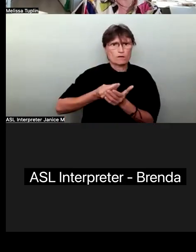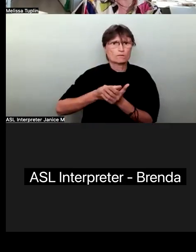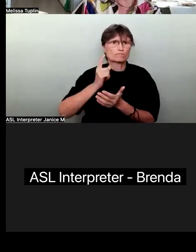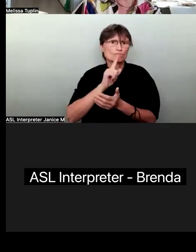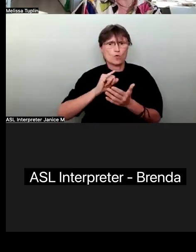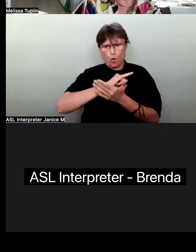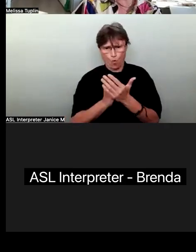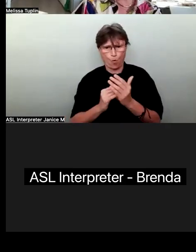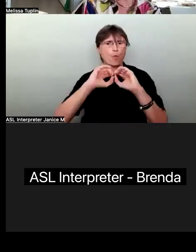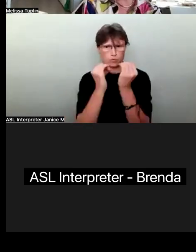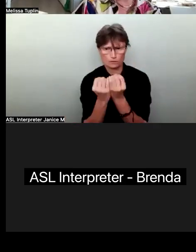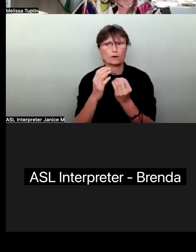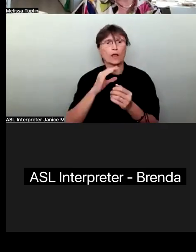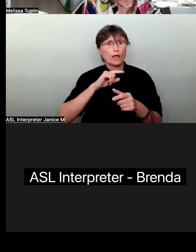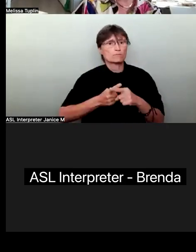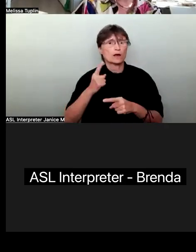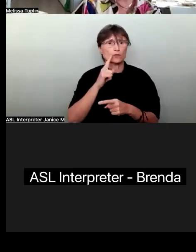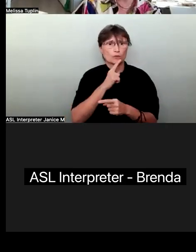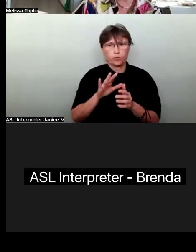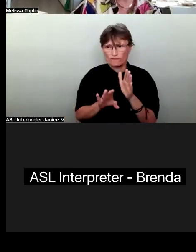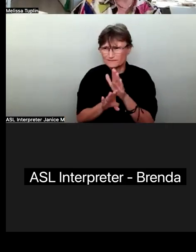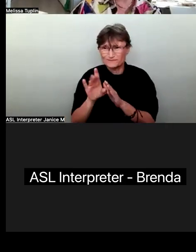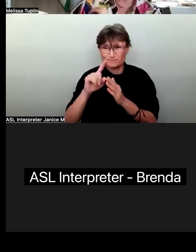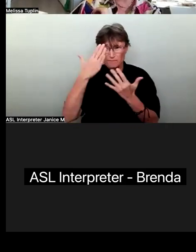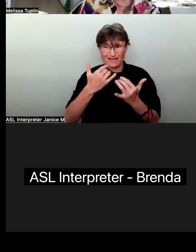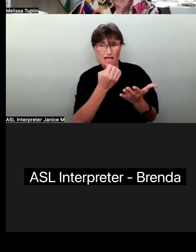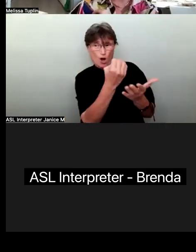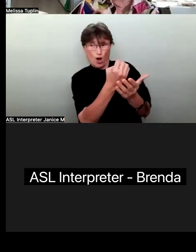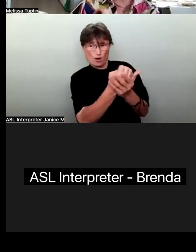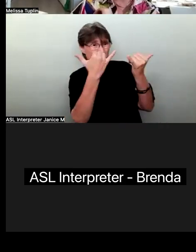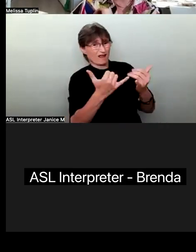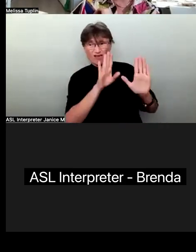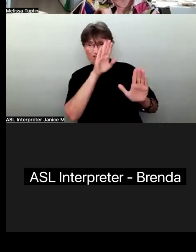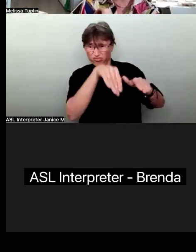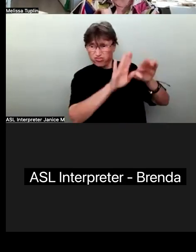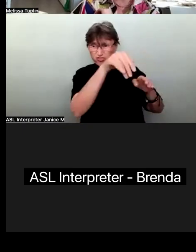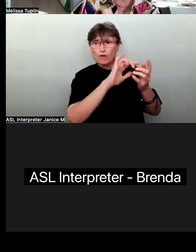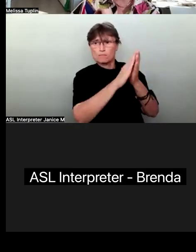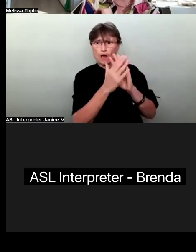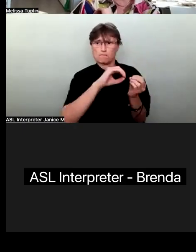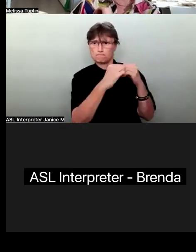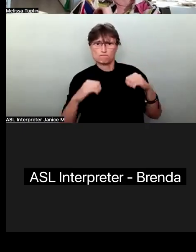increasing financial precarity and unpredictable markets are pressurizing the nonprofit sector.